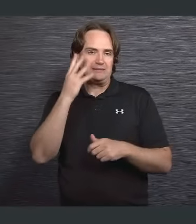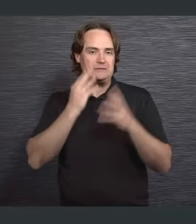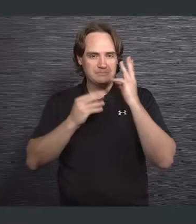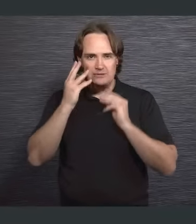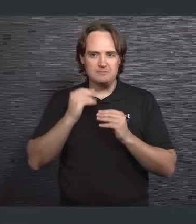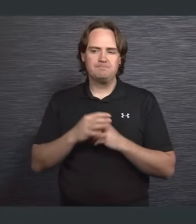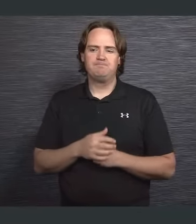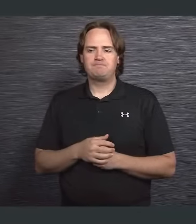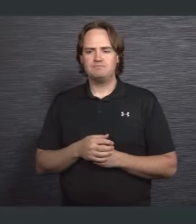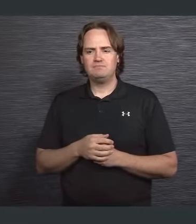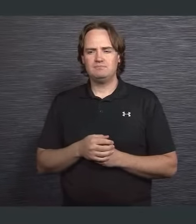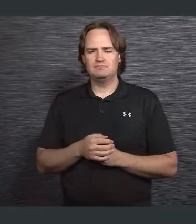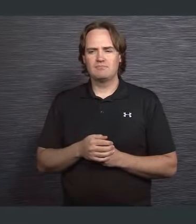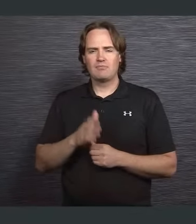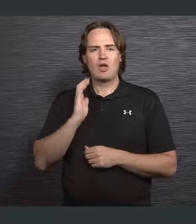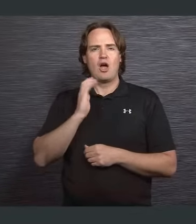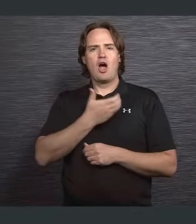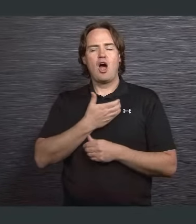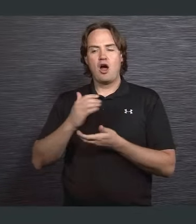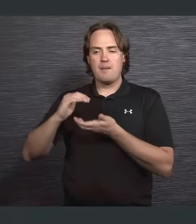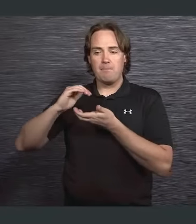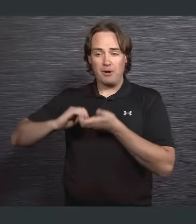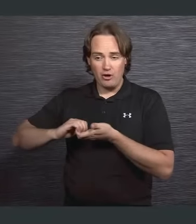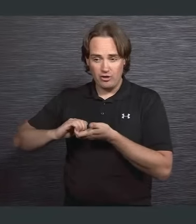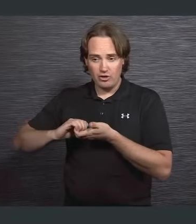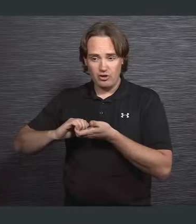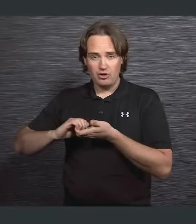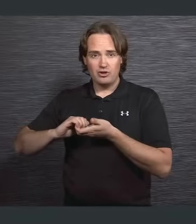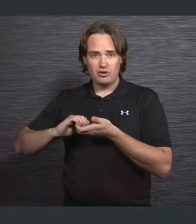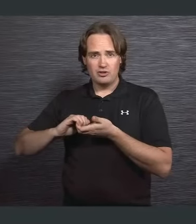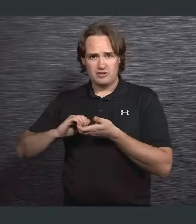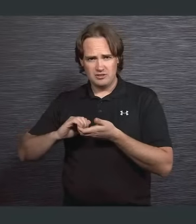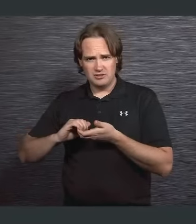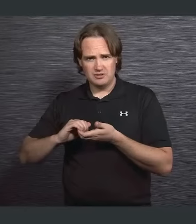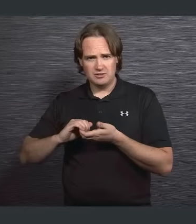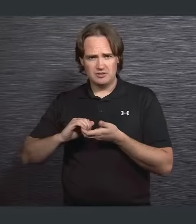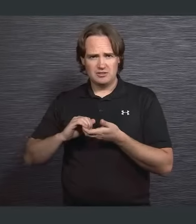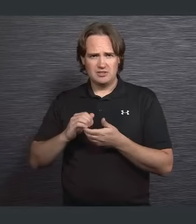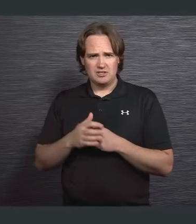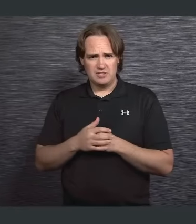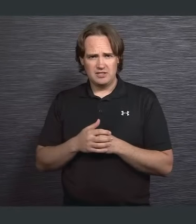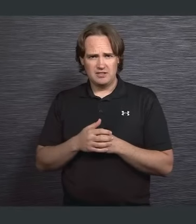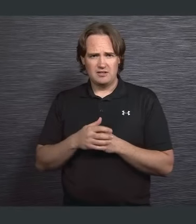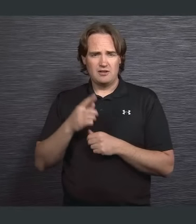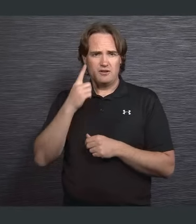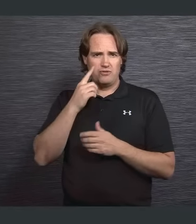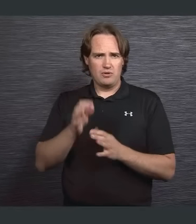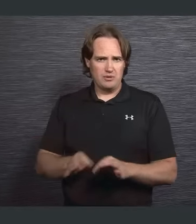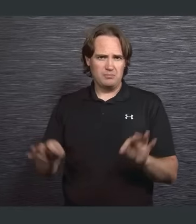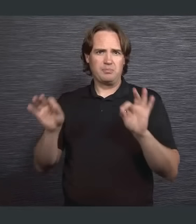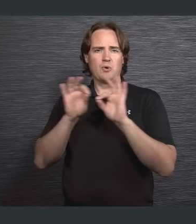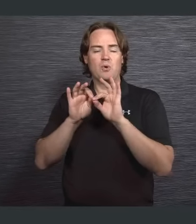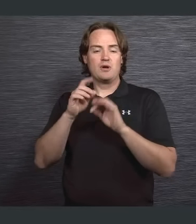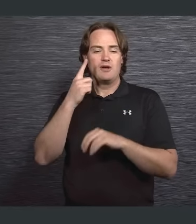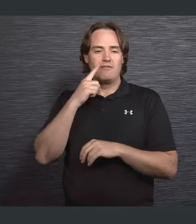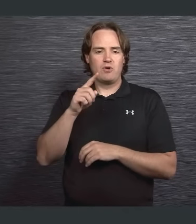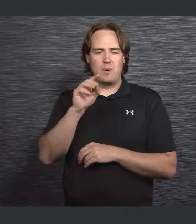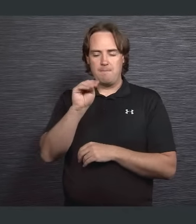Our common partner who has supported us in achieving key milestones on our mobility roadmap